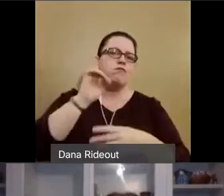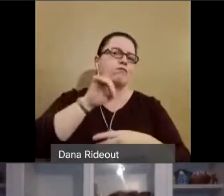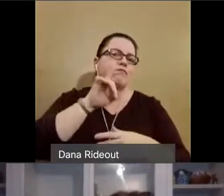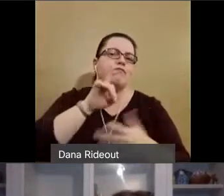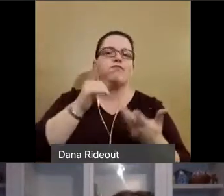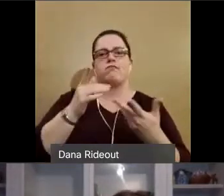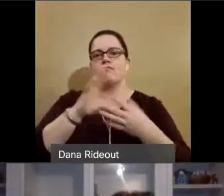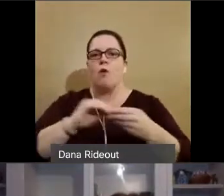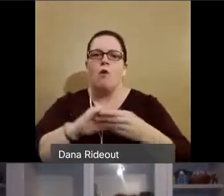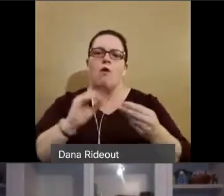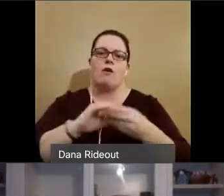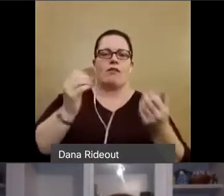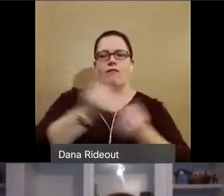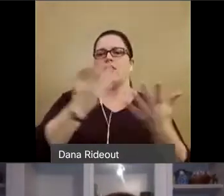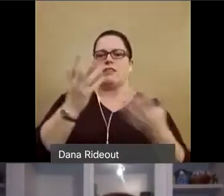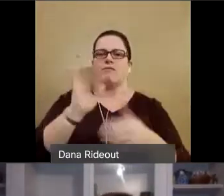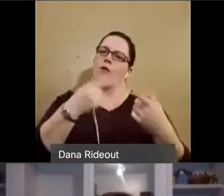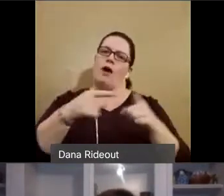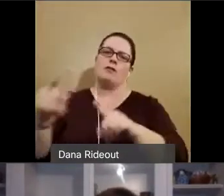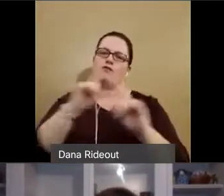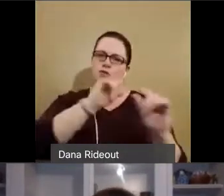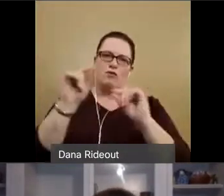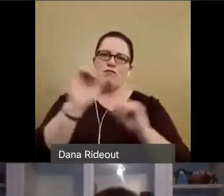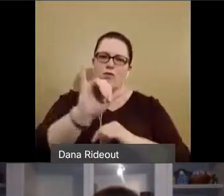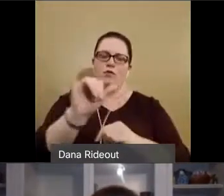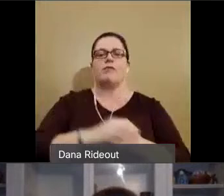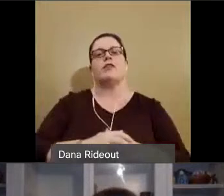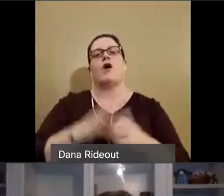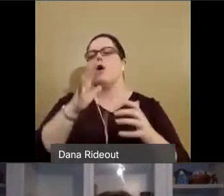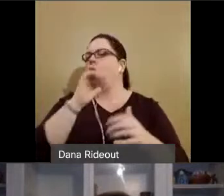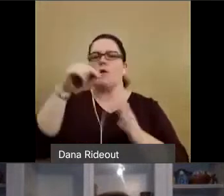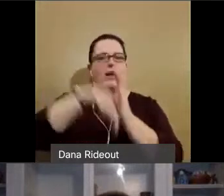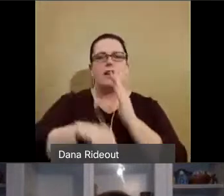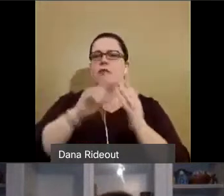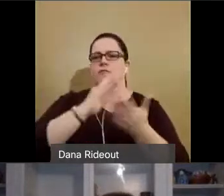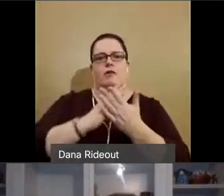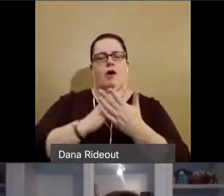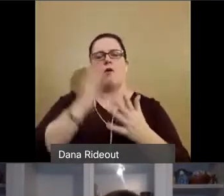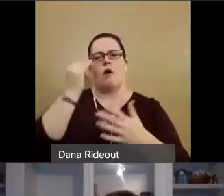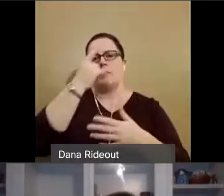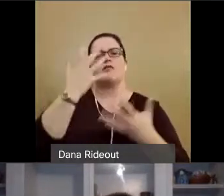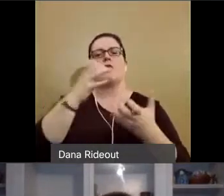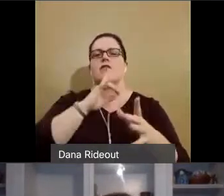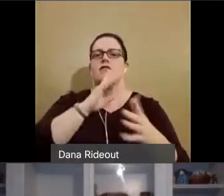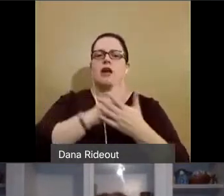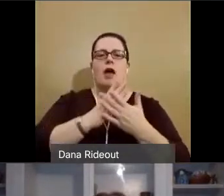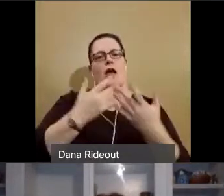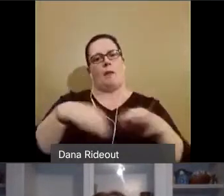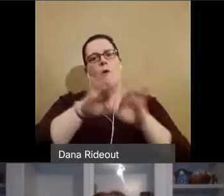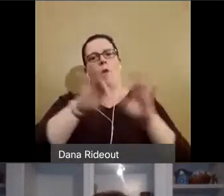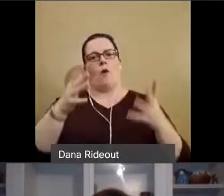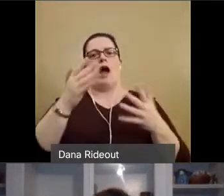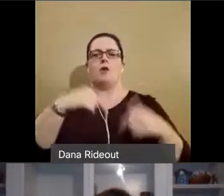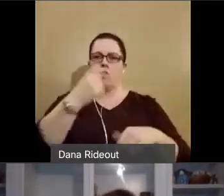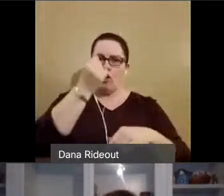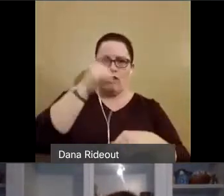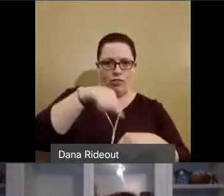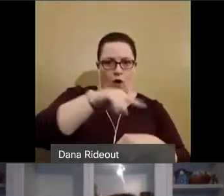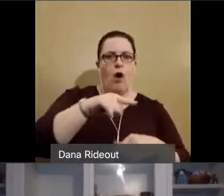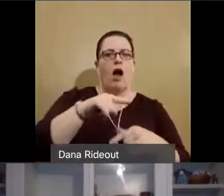And I'm gonna get into, I'm not going to get into all the details of them, because I want to talk about how important it is that when we understand these things, we understand them locally. And that's going to be big.